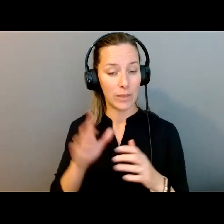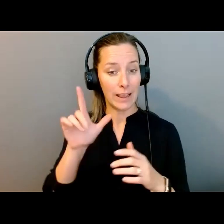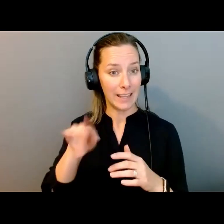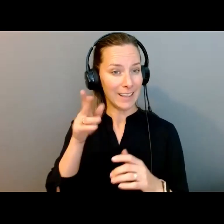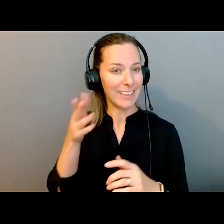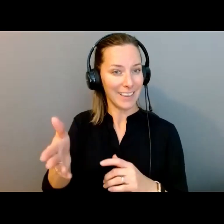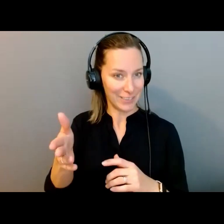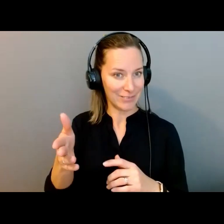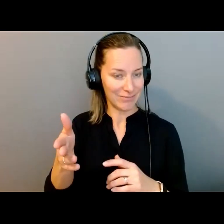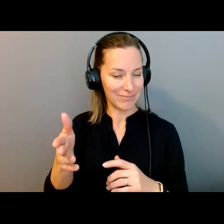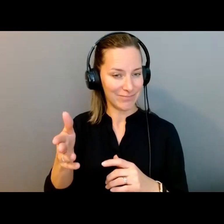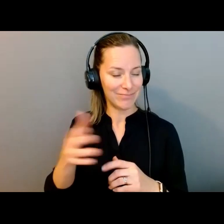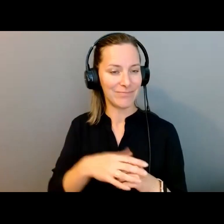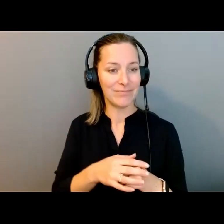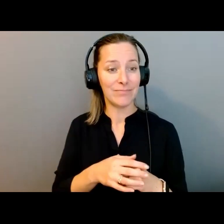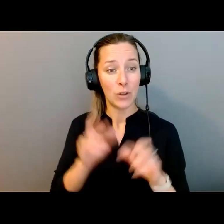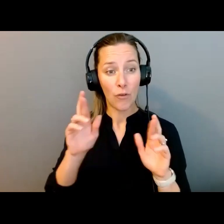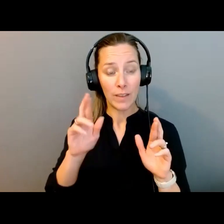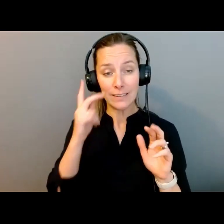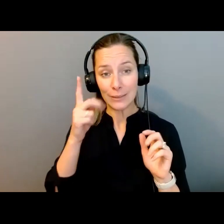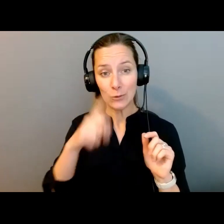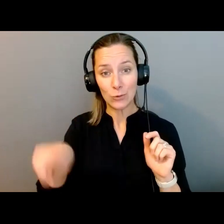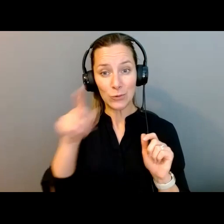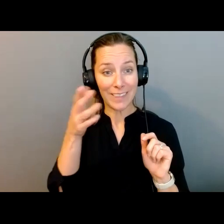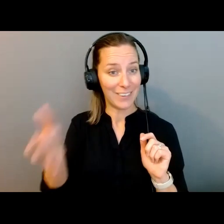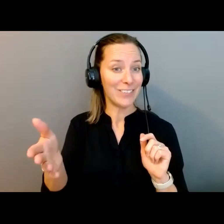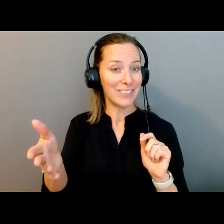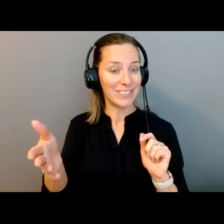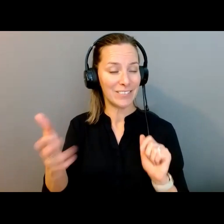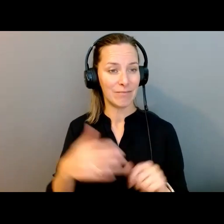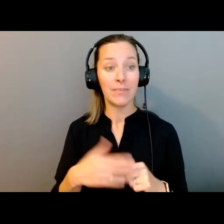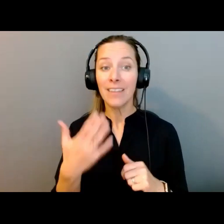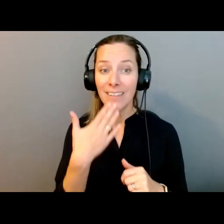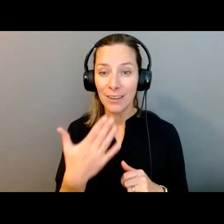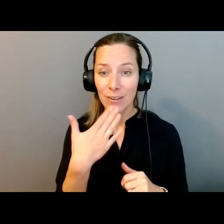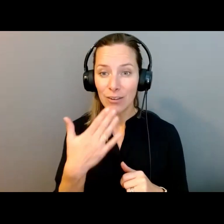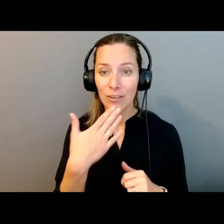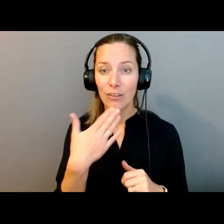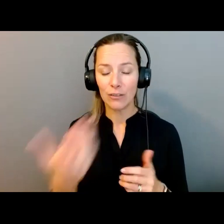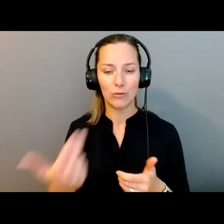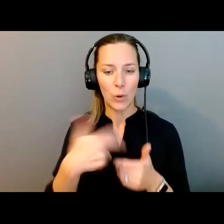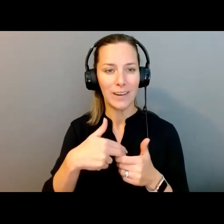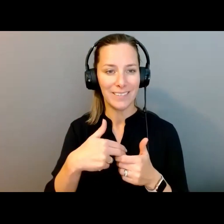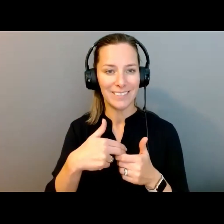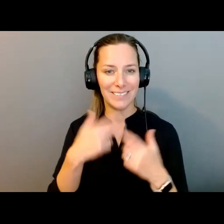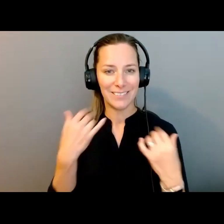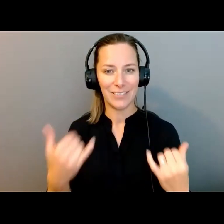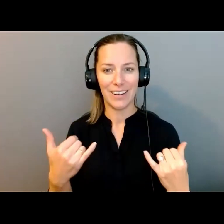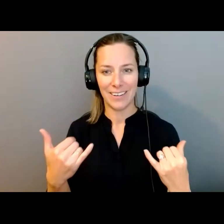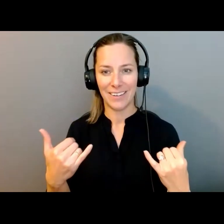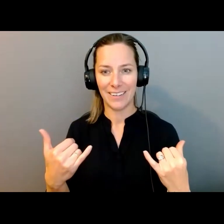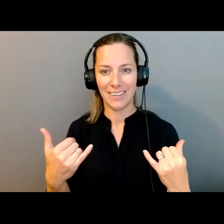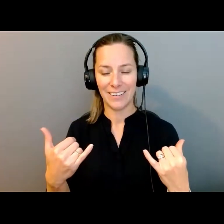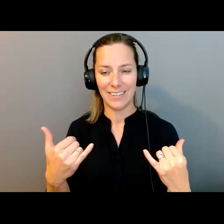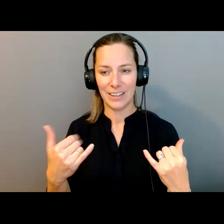I will see everyone there. Thank you, everybody, for joining us today for what was really a moving